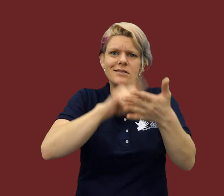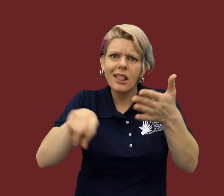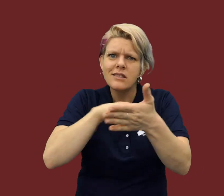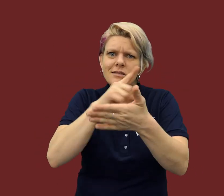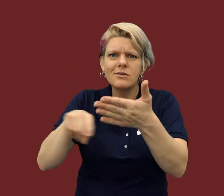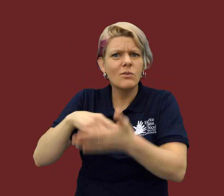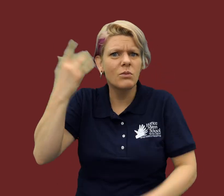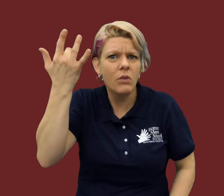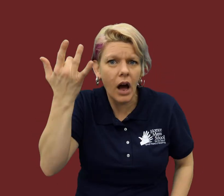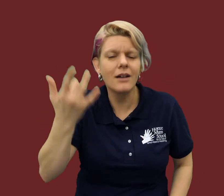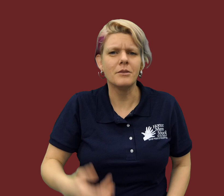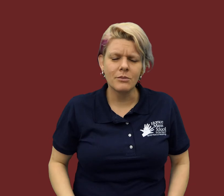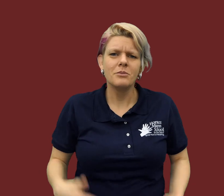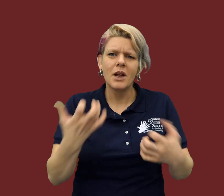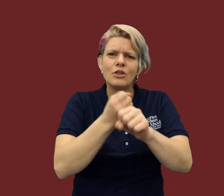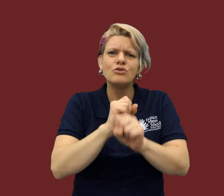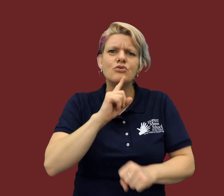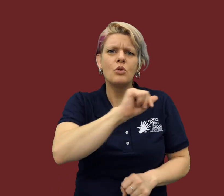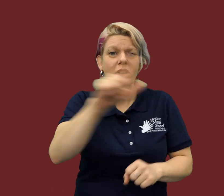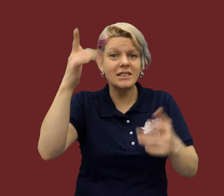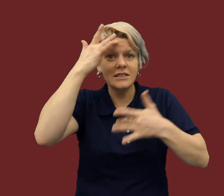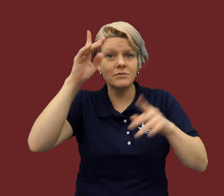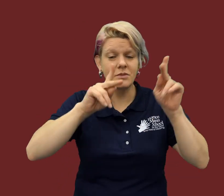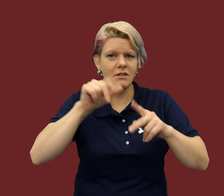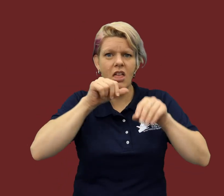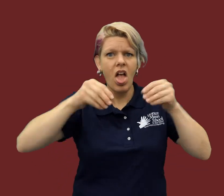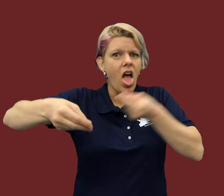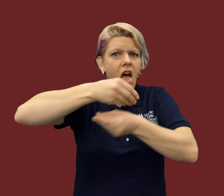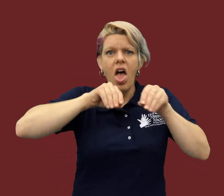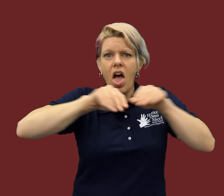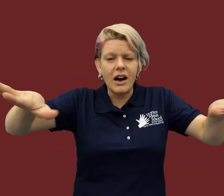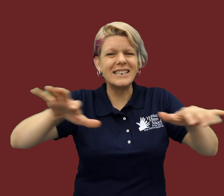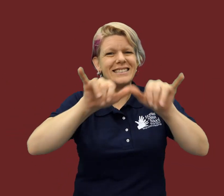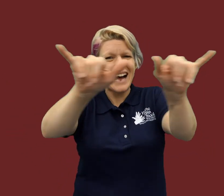to keep the sick people away from the healthy population. The closings and cancellations